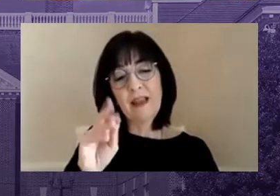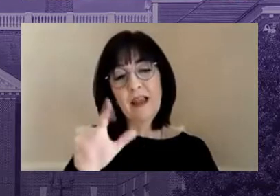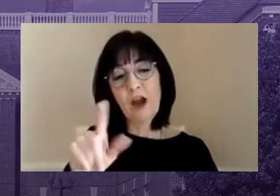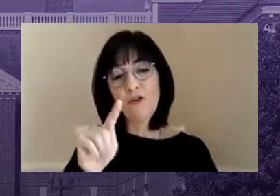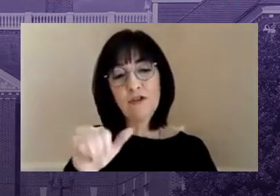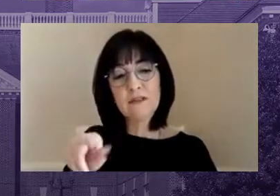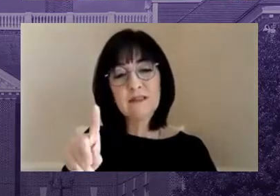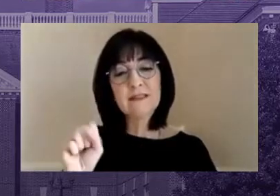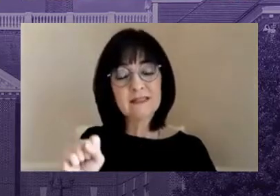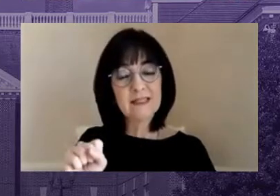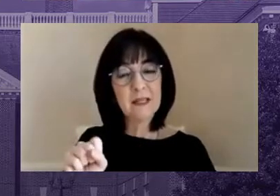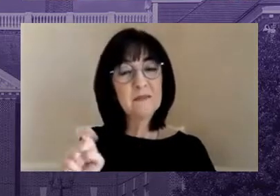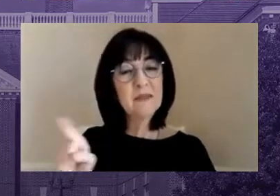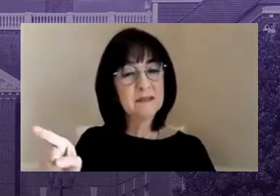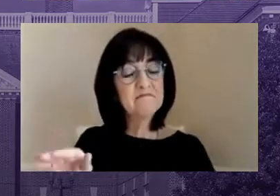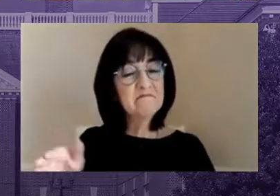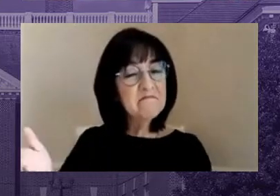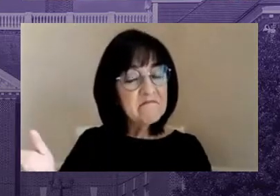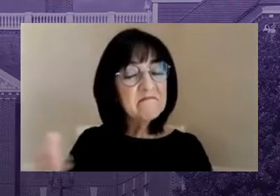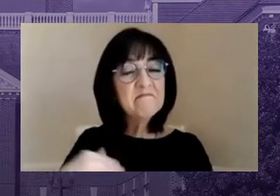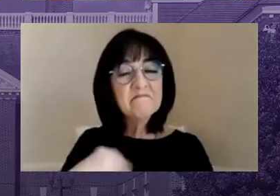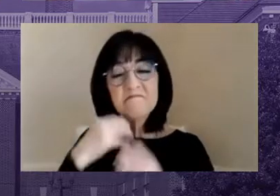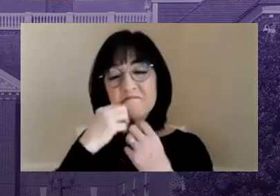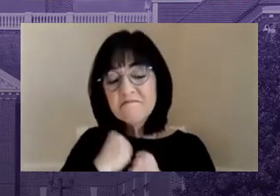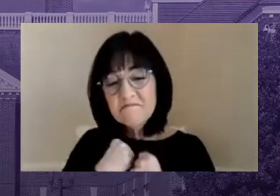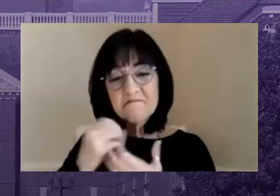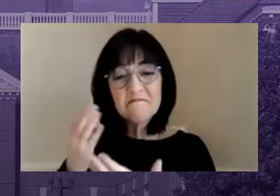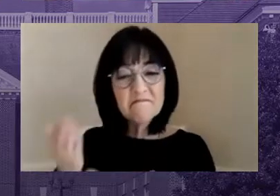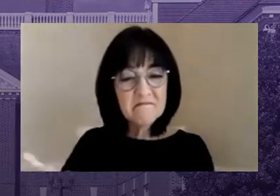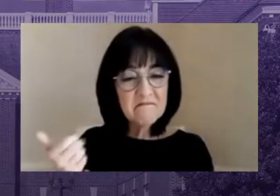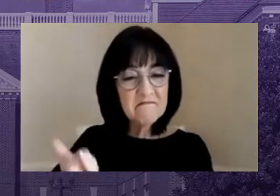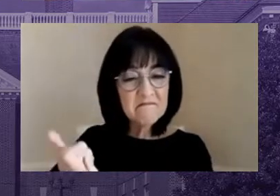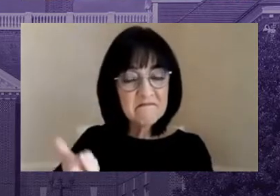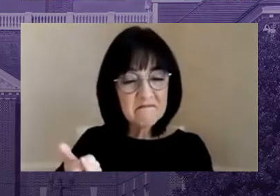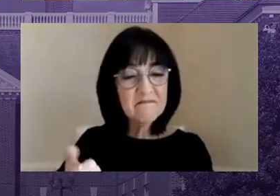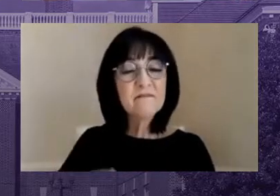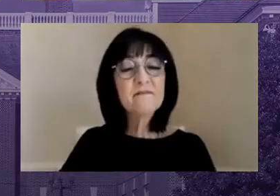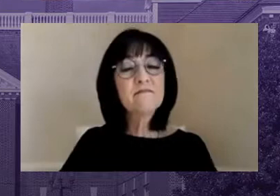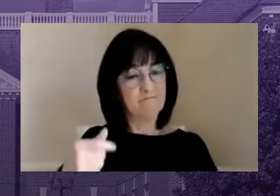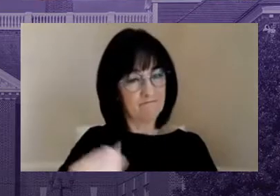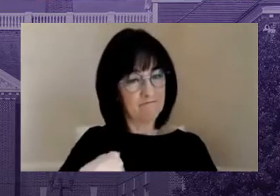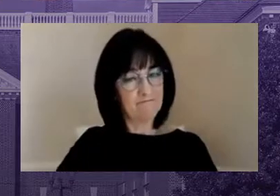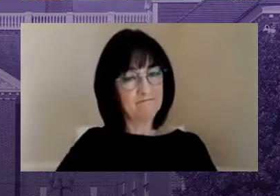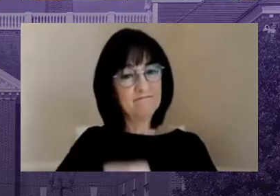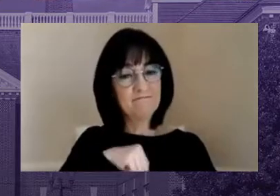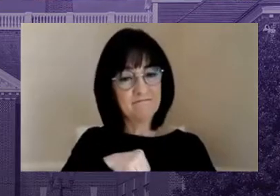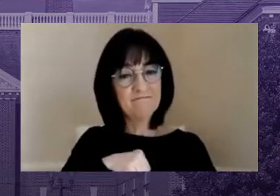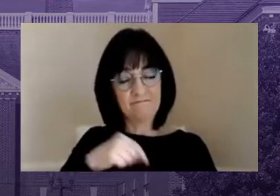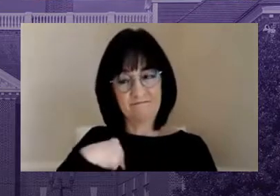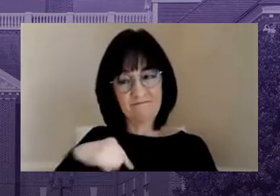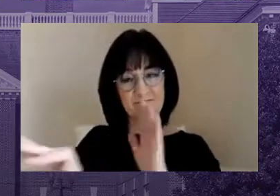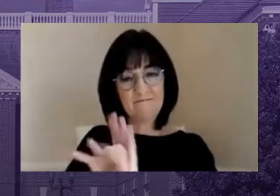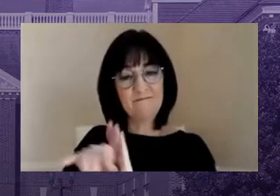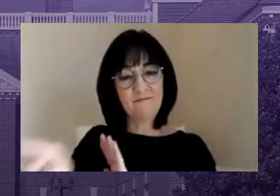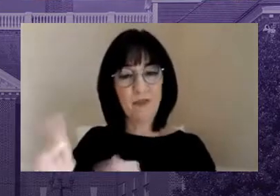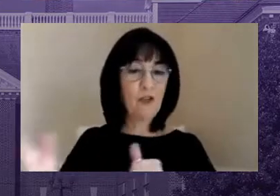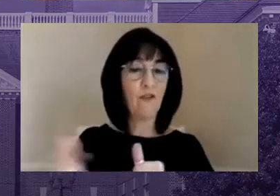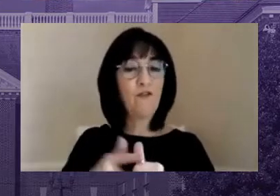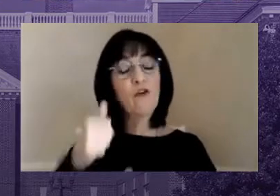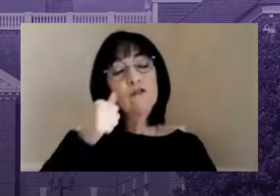had the great privilege and honor to to appoint her to be the first woman to serve as Adjutant